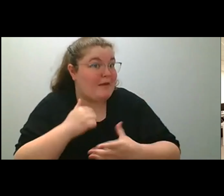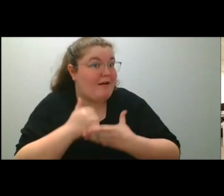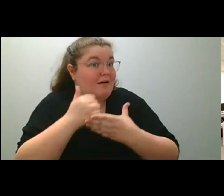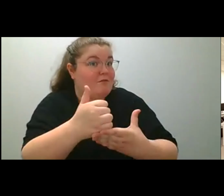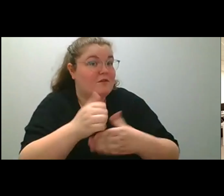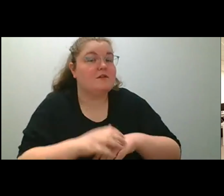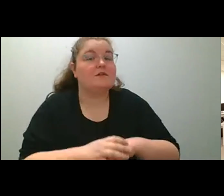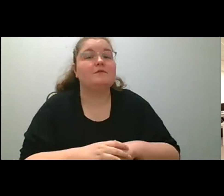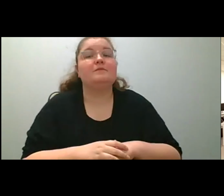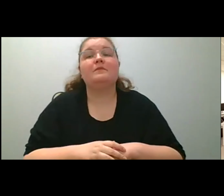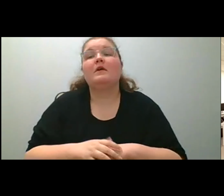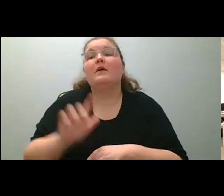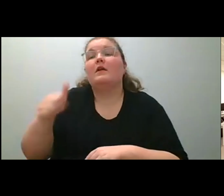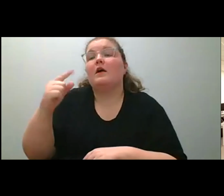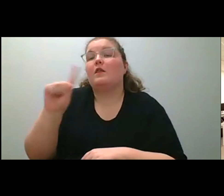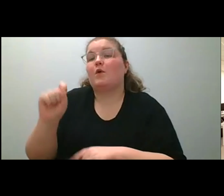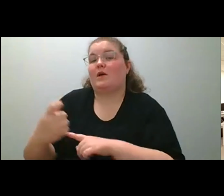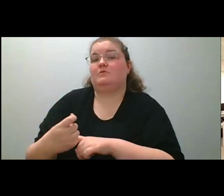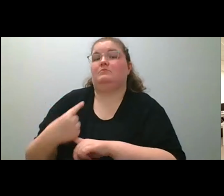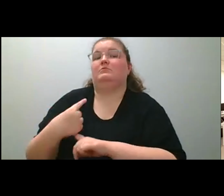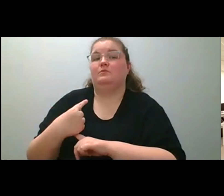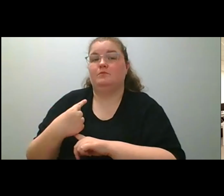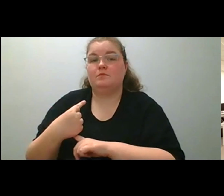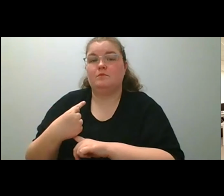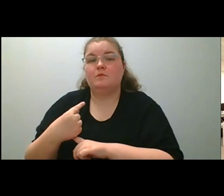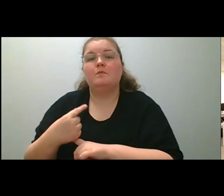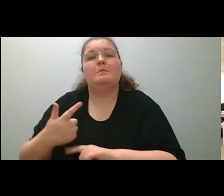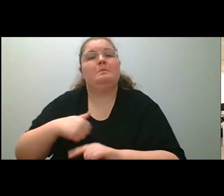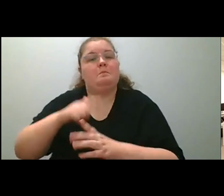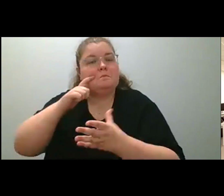Another question, one of the things that we run across really frequently,